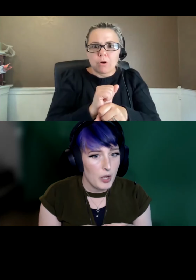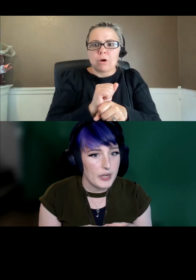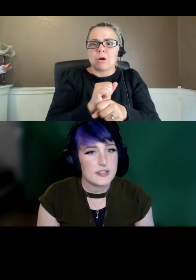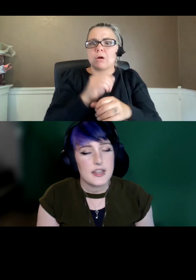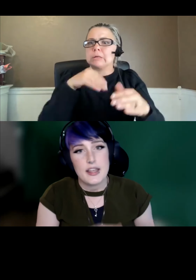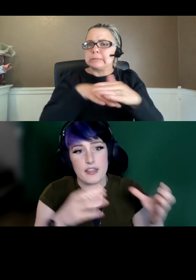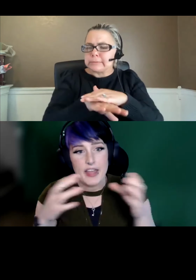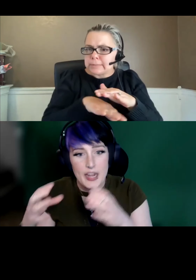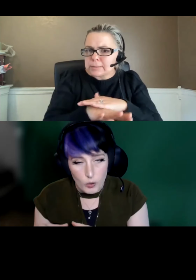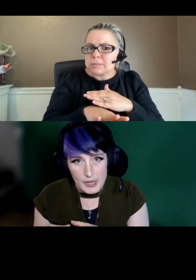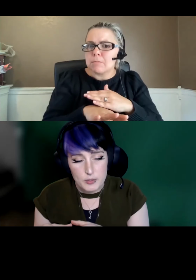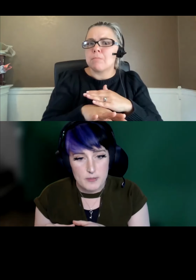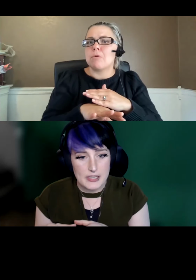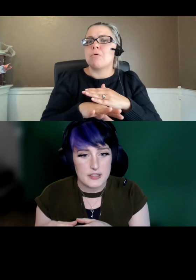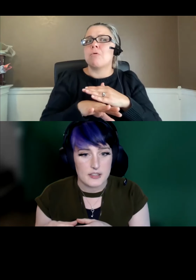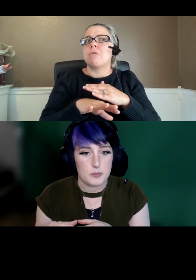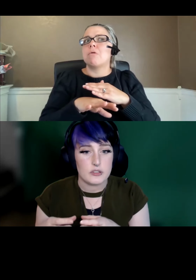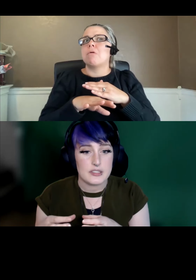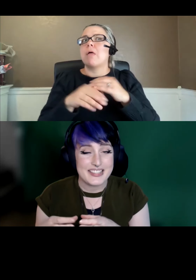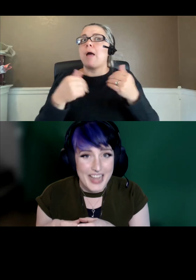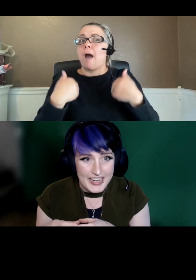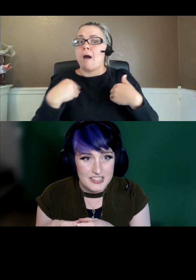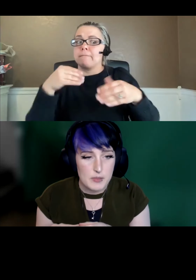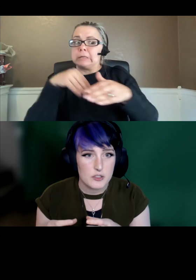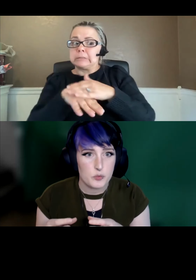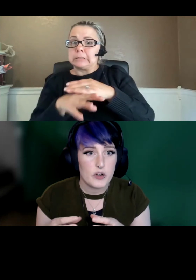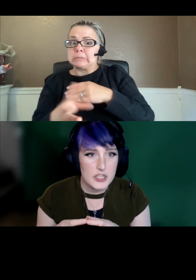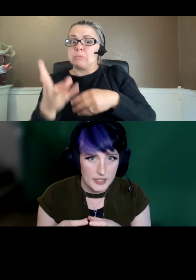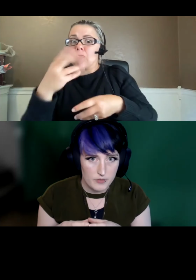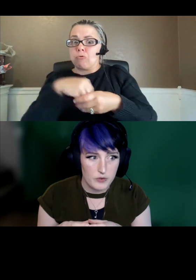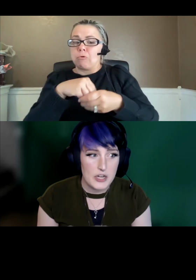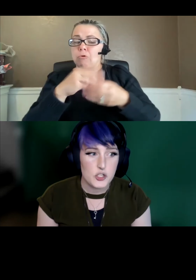components. Then we're able to make accessible designs because we've already set the foundation